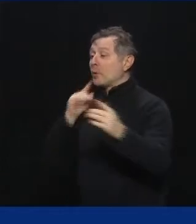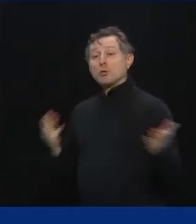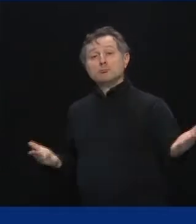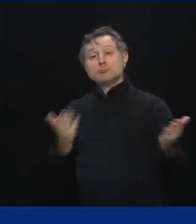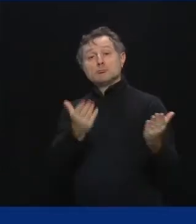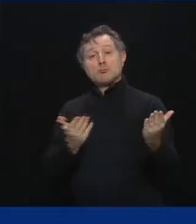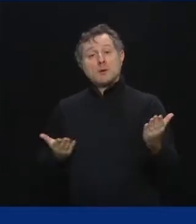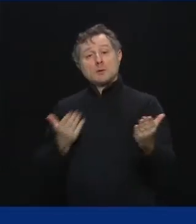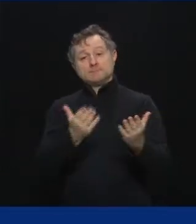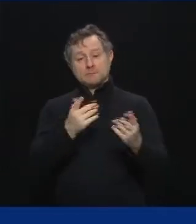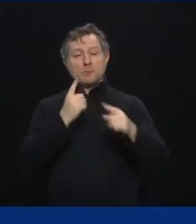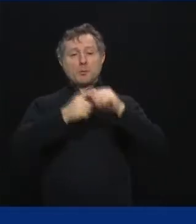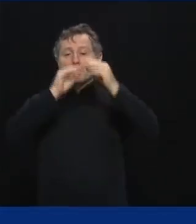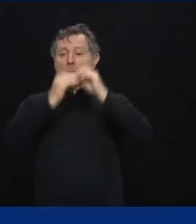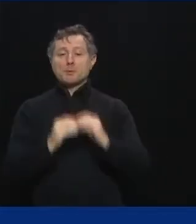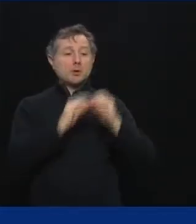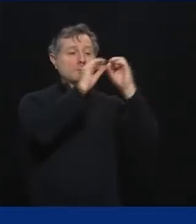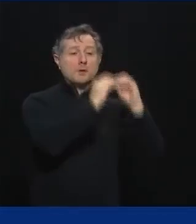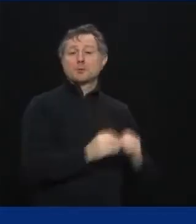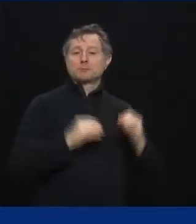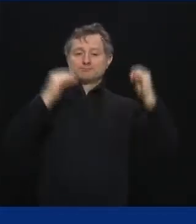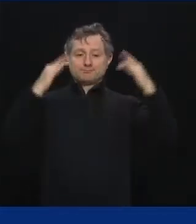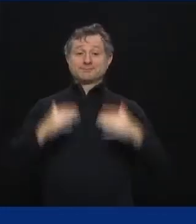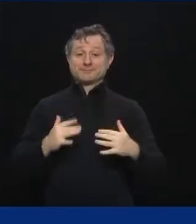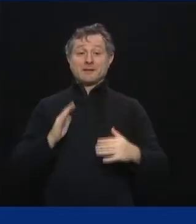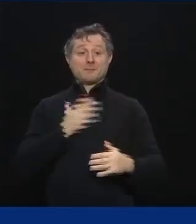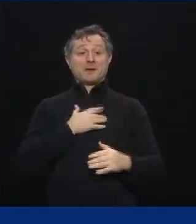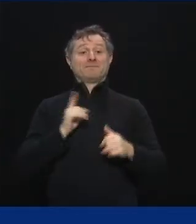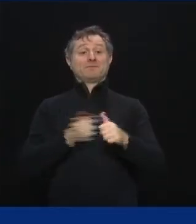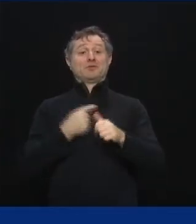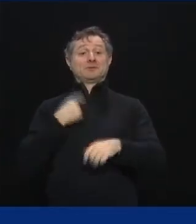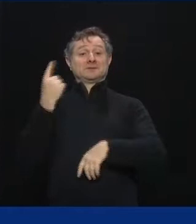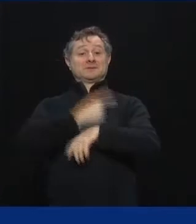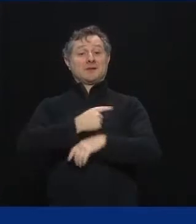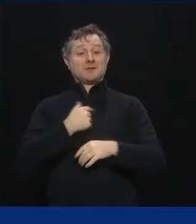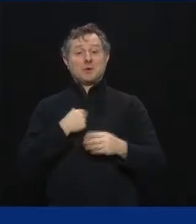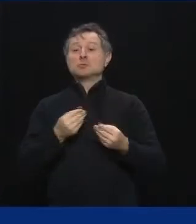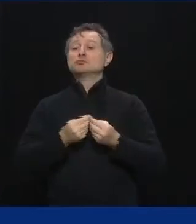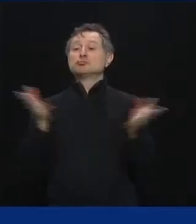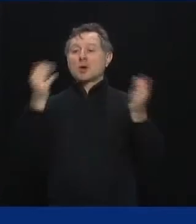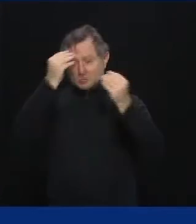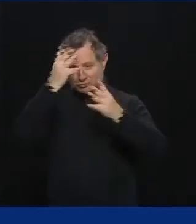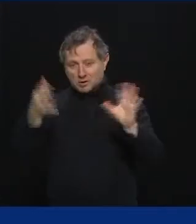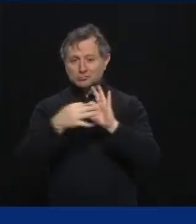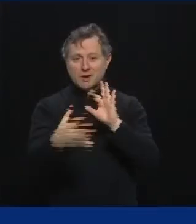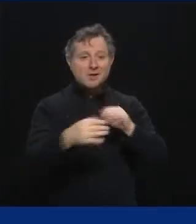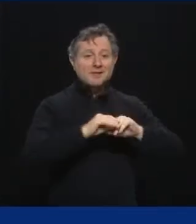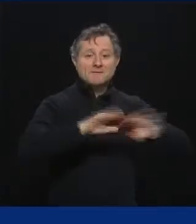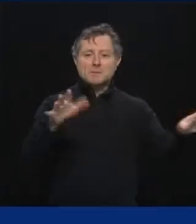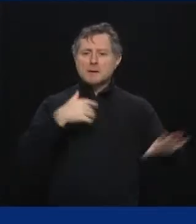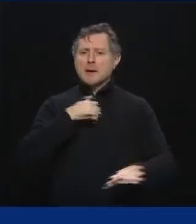SO WE'LL HAVE THE SCHOOL'S DAILY REPORT CARD, THE NURSING HOME AND ADULT DAY CARE FACILITIES